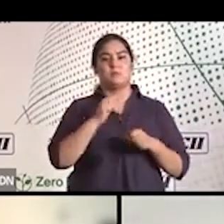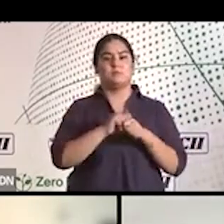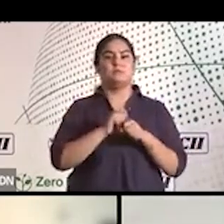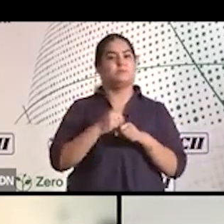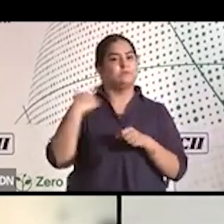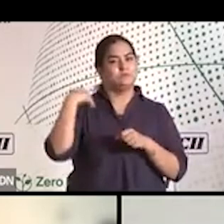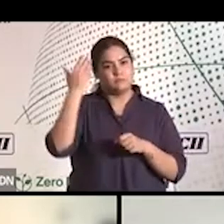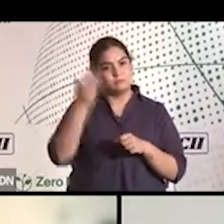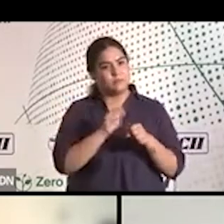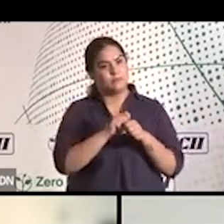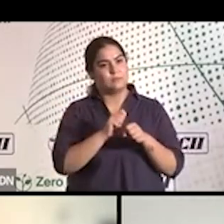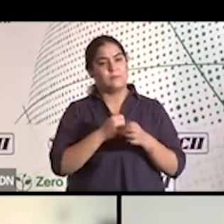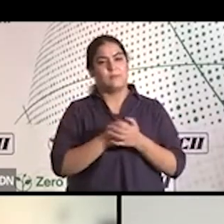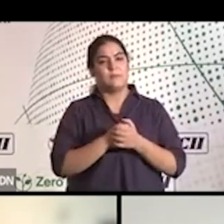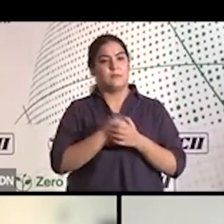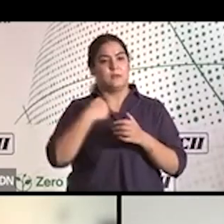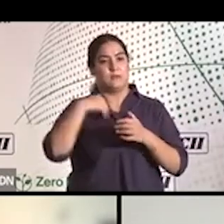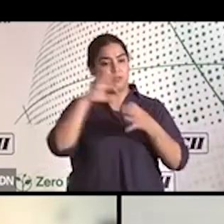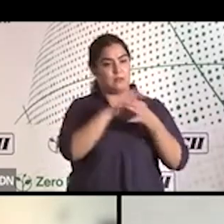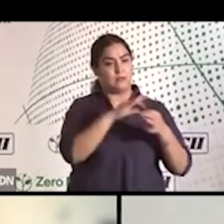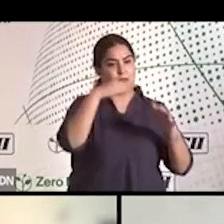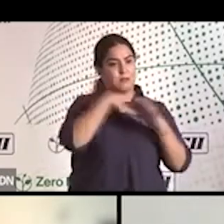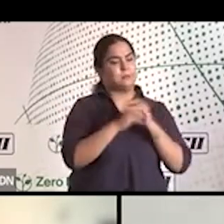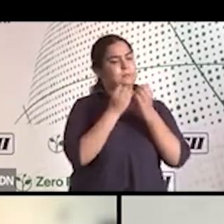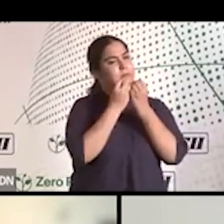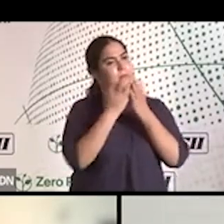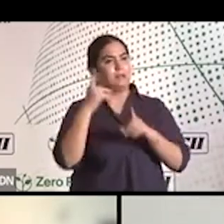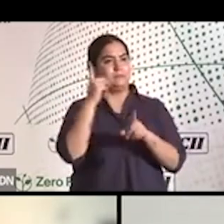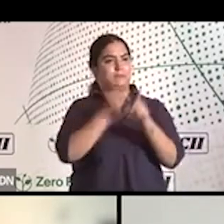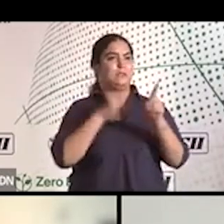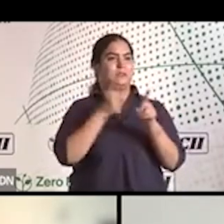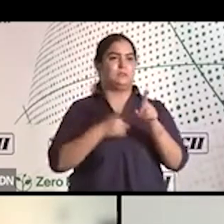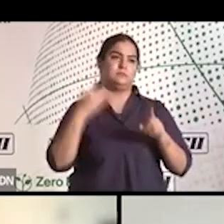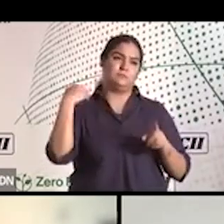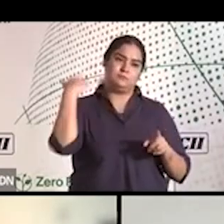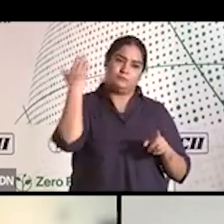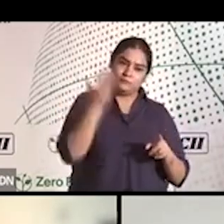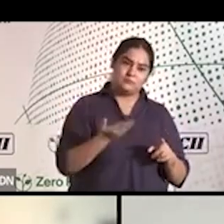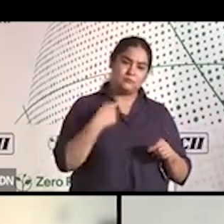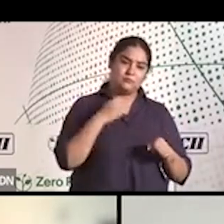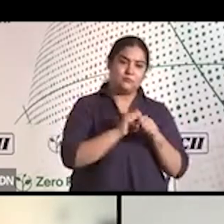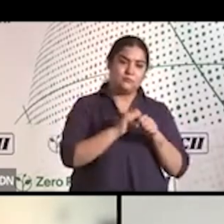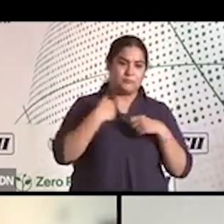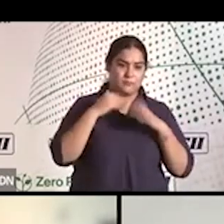I worked in the industry for many years. I retired a few years ago and I've been setting up it training